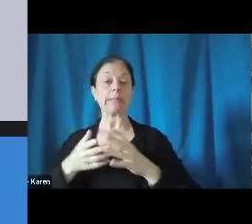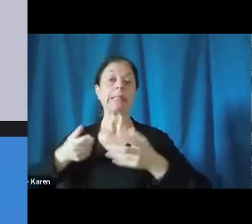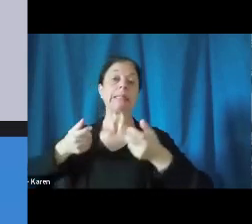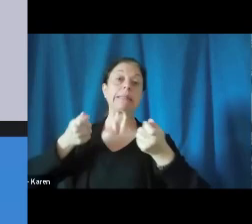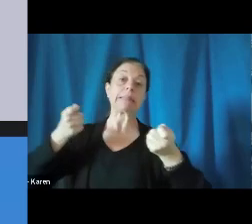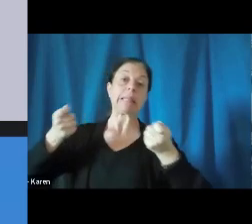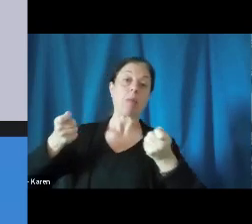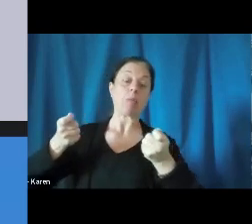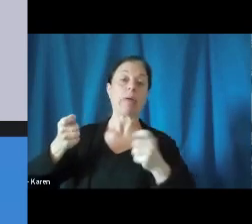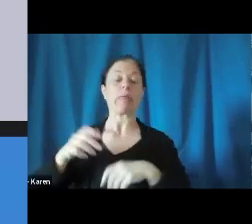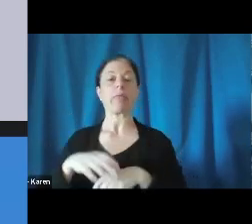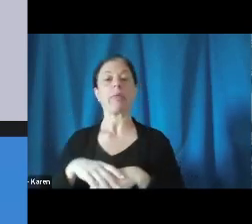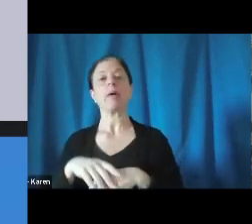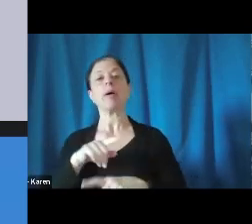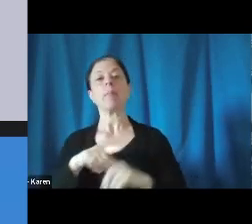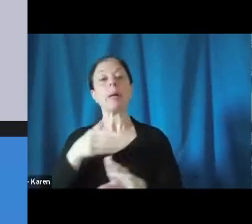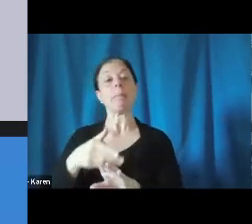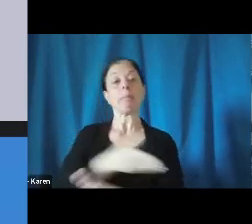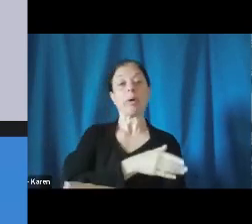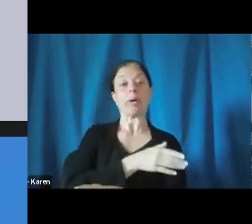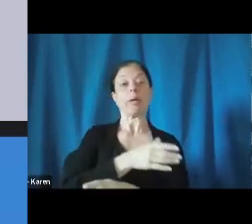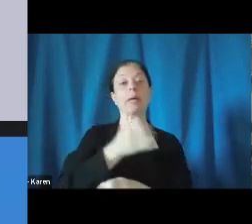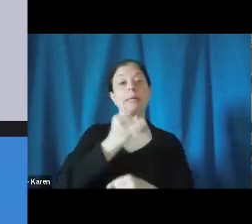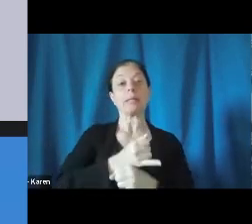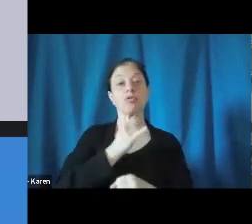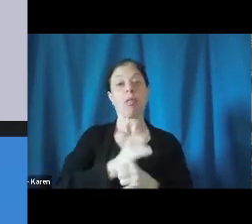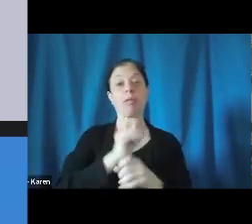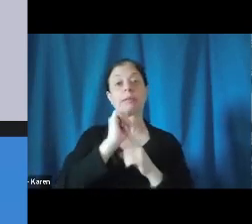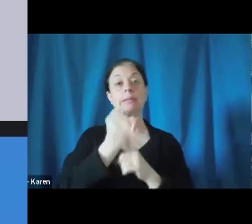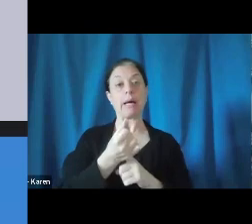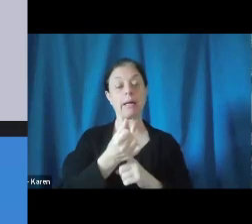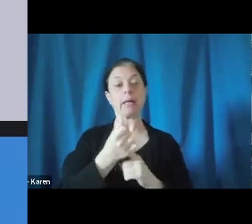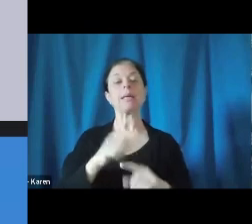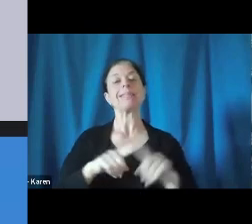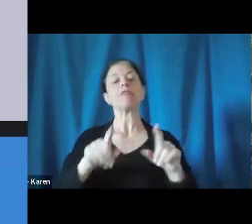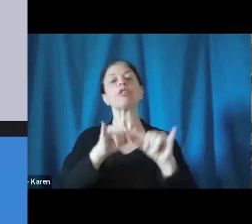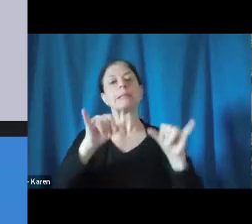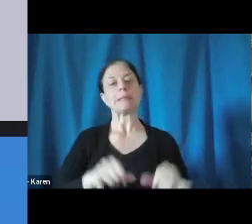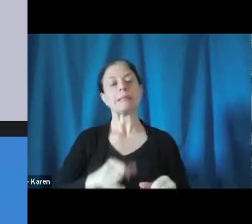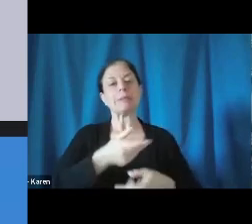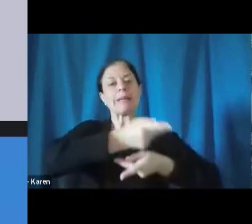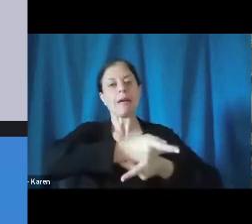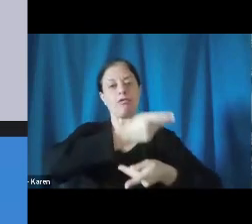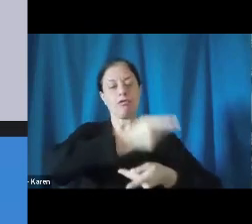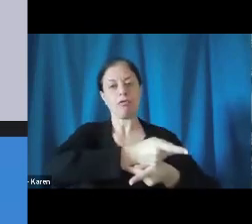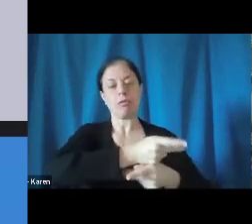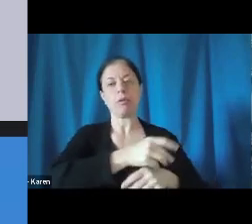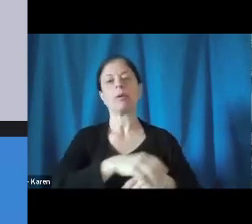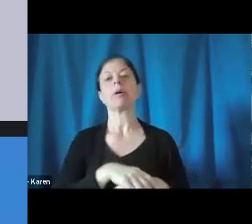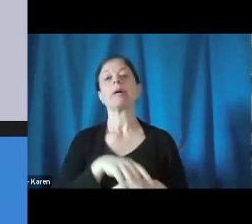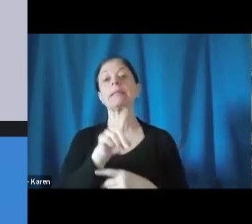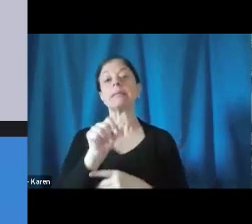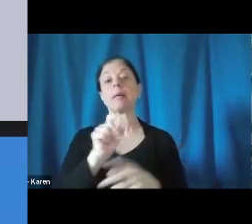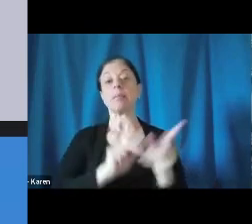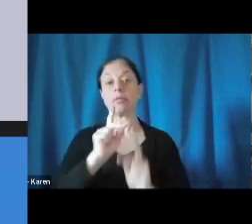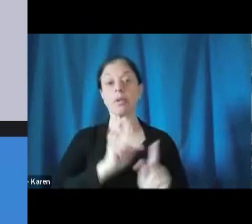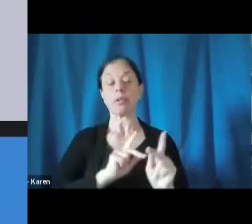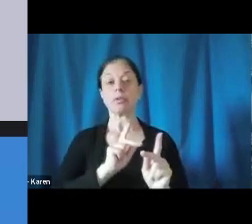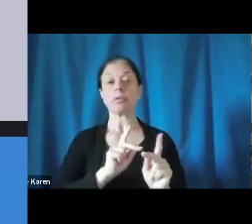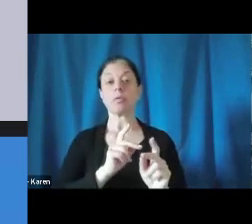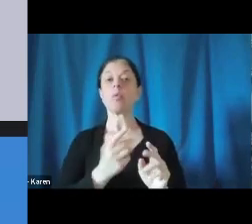pairments weren't always something that humanity and communities dealt with, but in preindustrial societies, there were